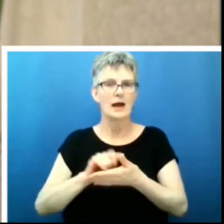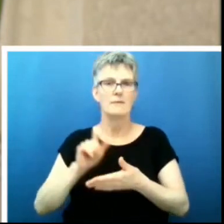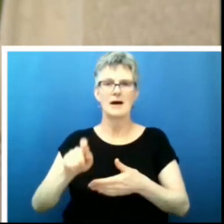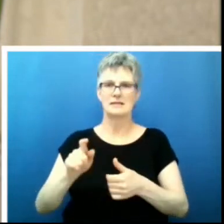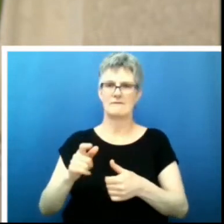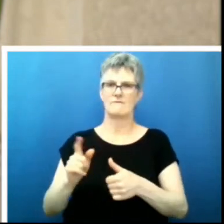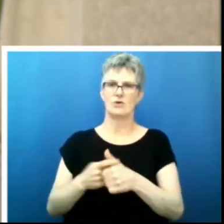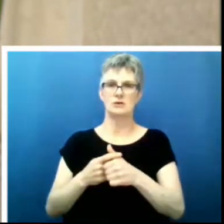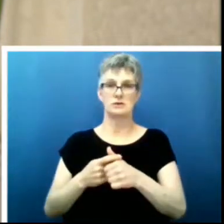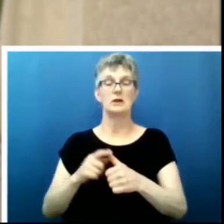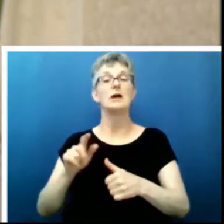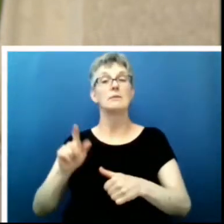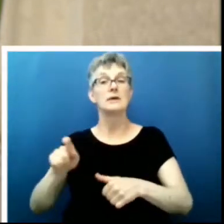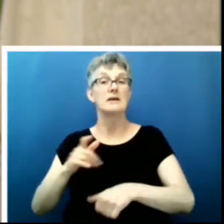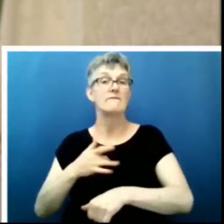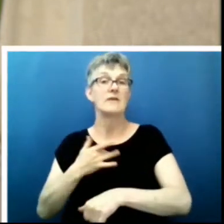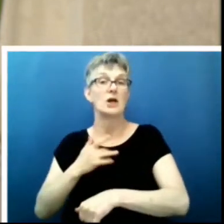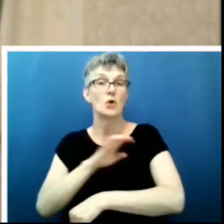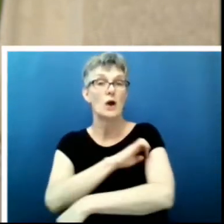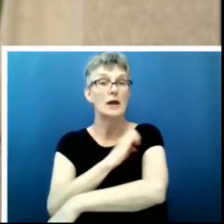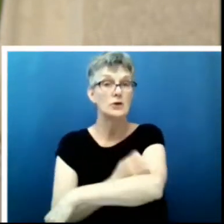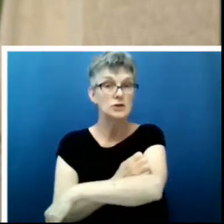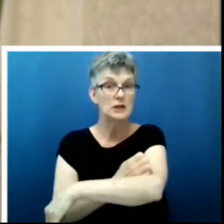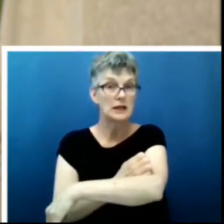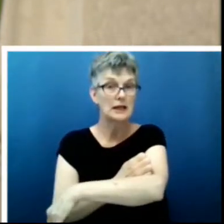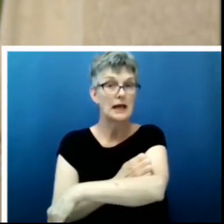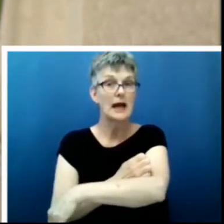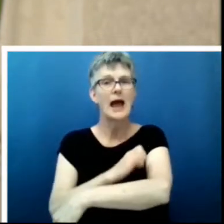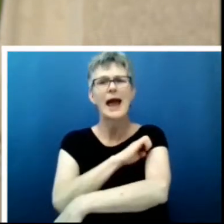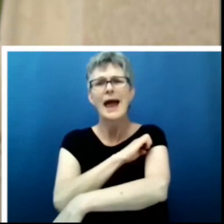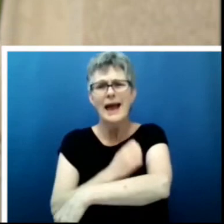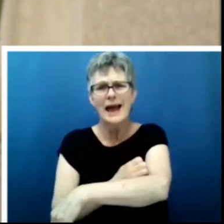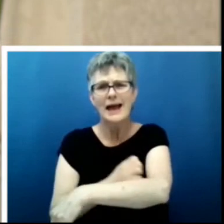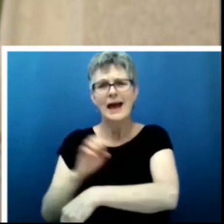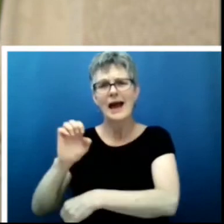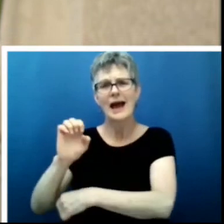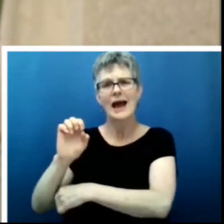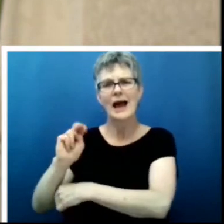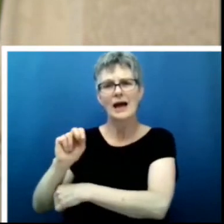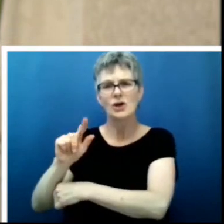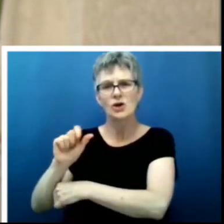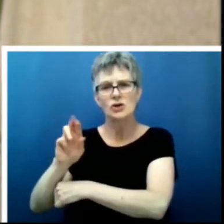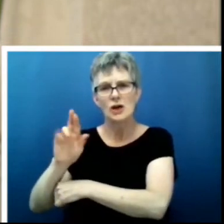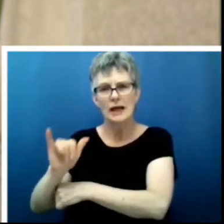So energy comes in many forms of light, sound, and vibration, which is what we're gonna practice.